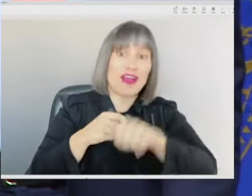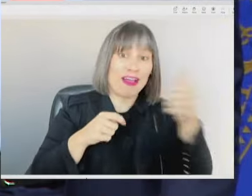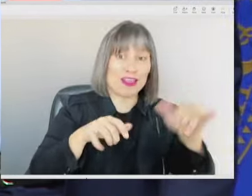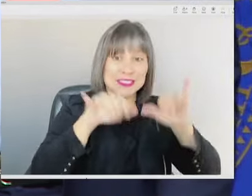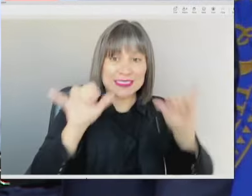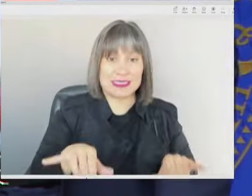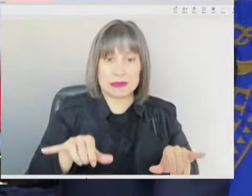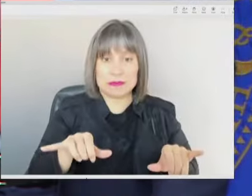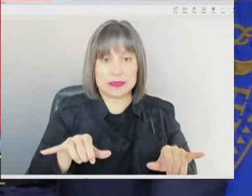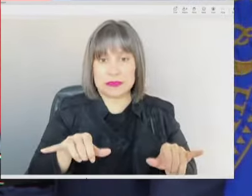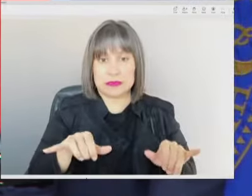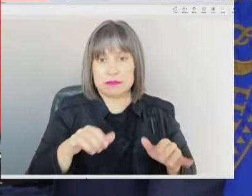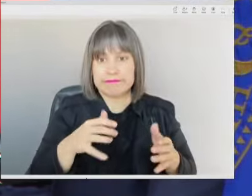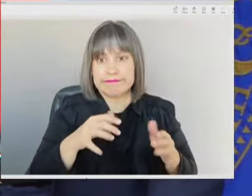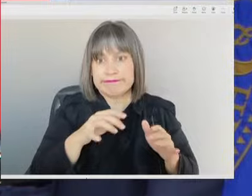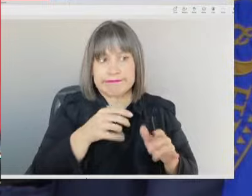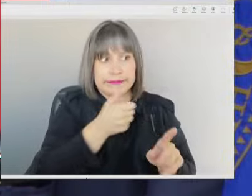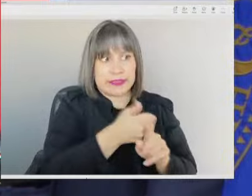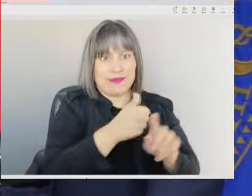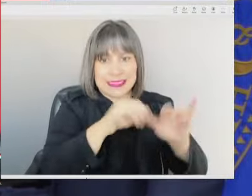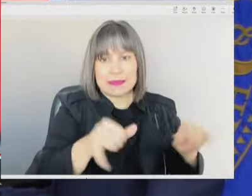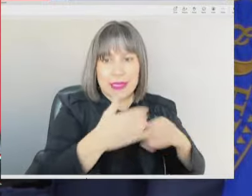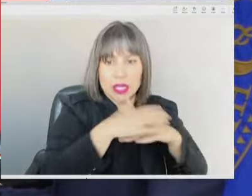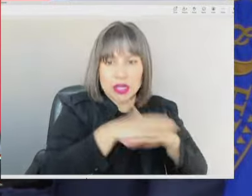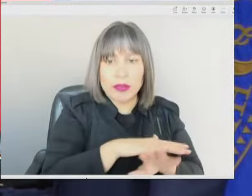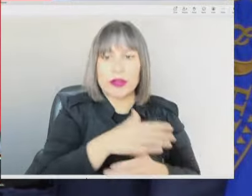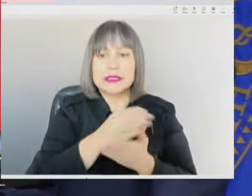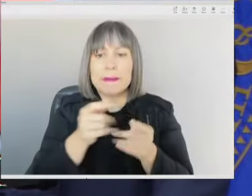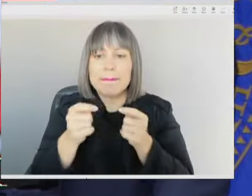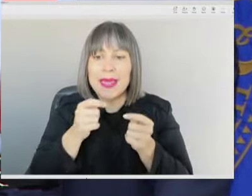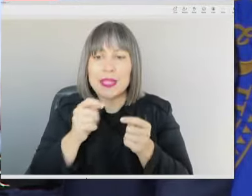systems integrators, some of them managed their own technology. So each one had their own piece